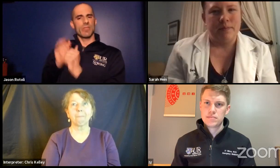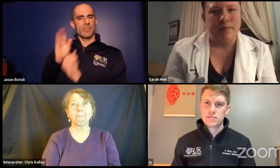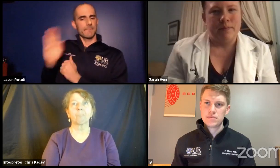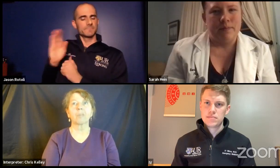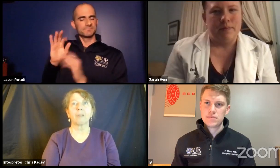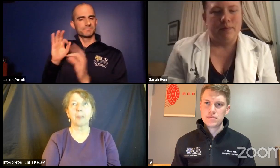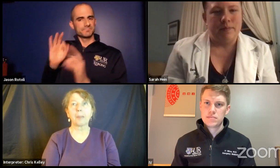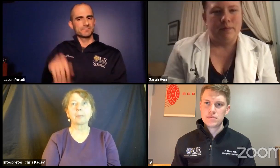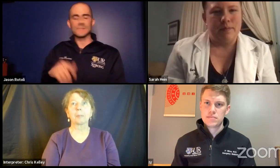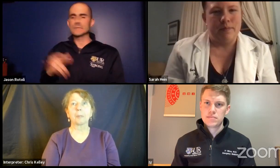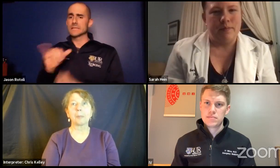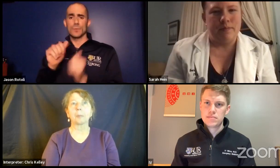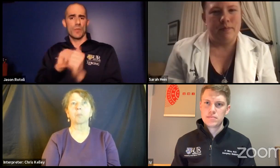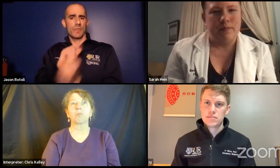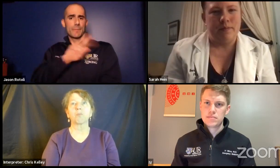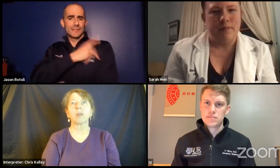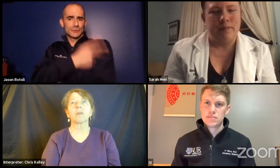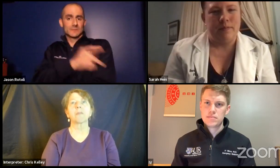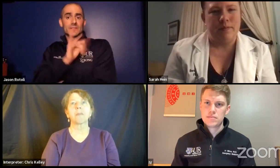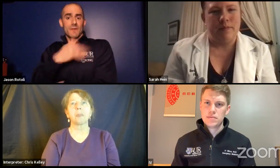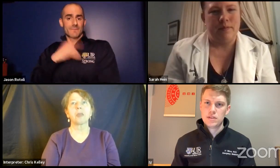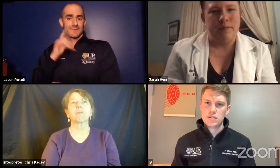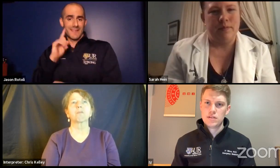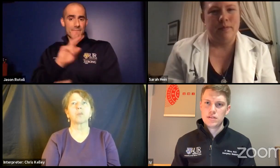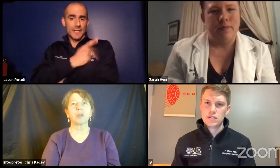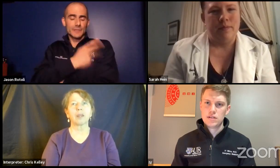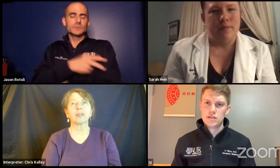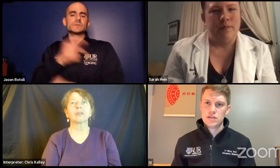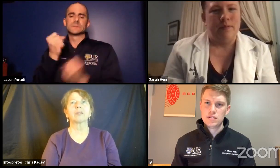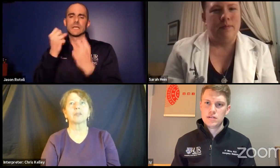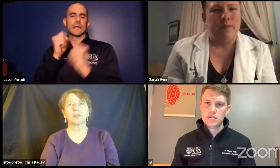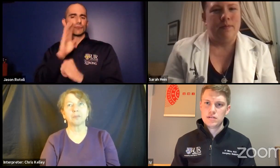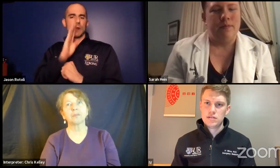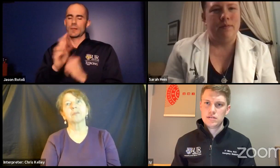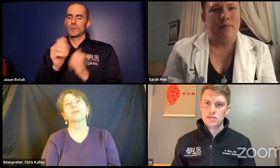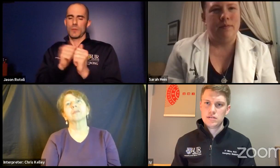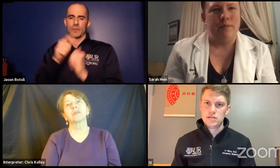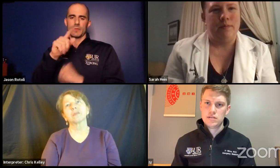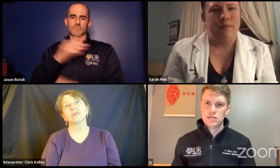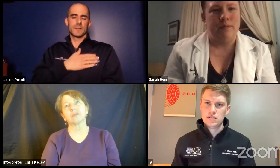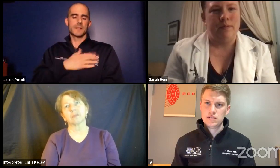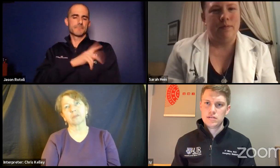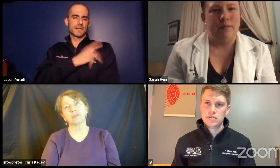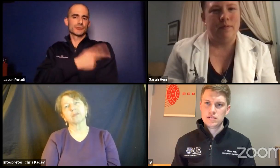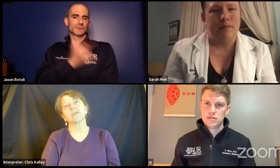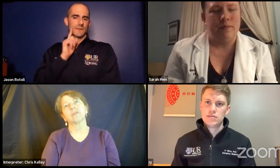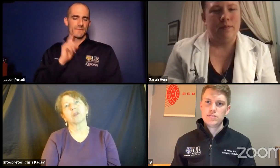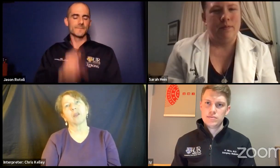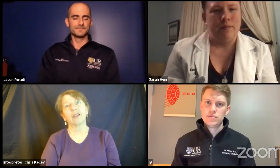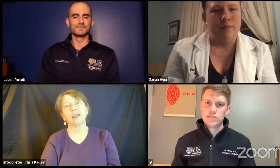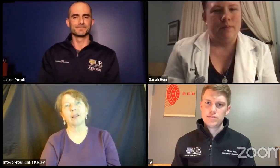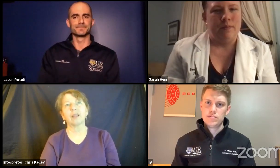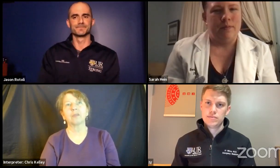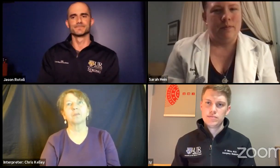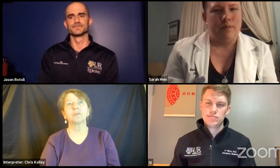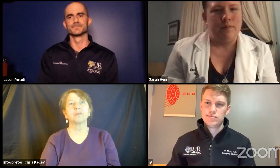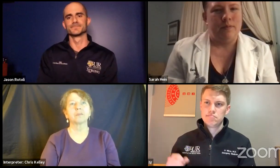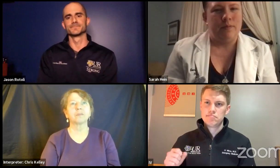first question is asking if you're both Deaf or hard-of-hearing or hearing and how you communicate with your